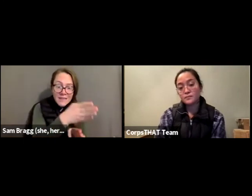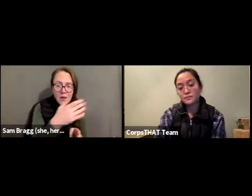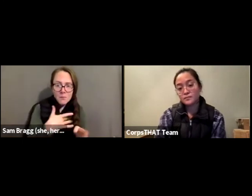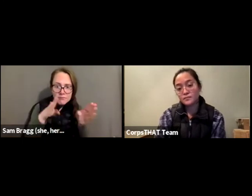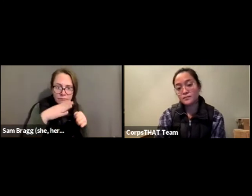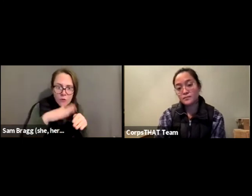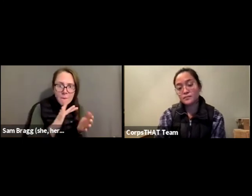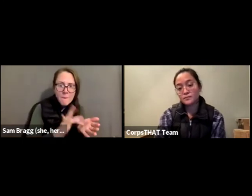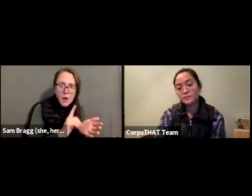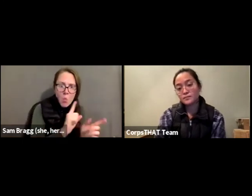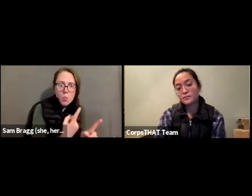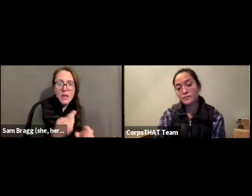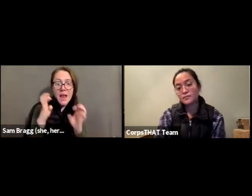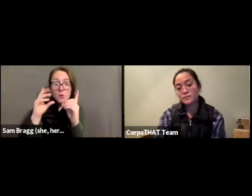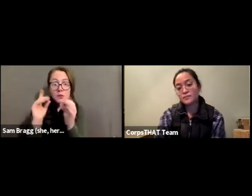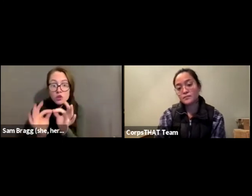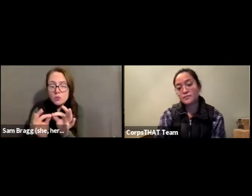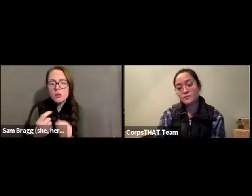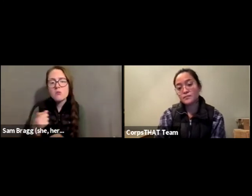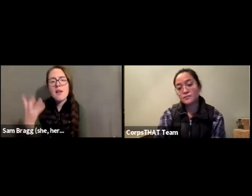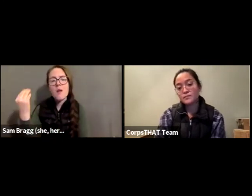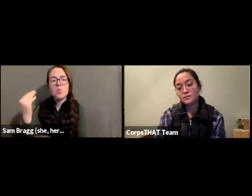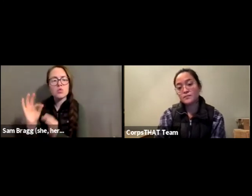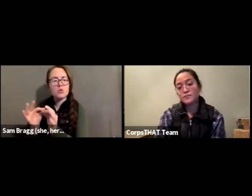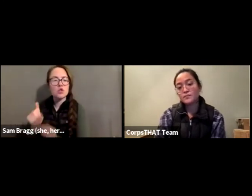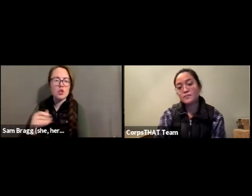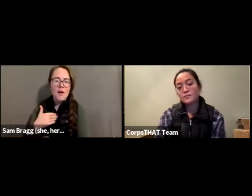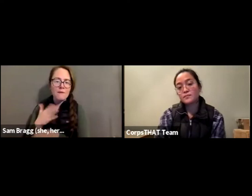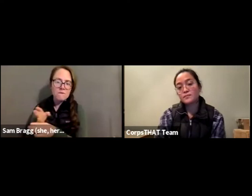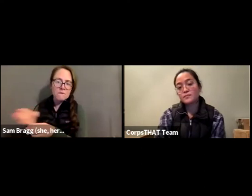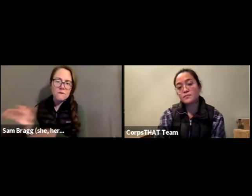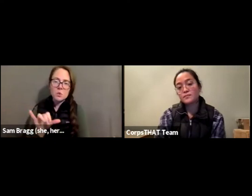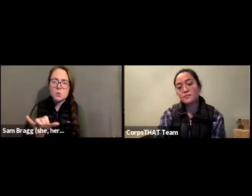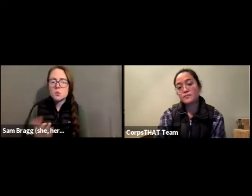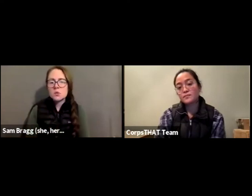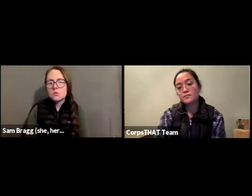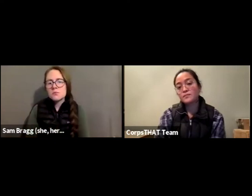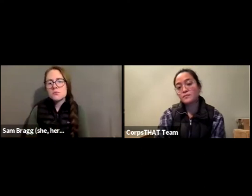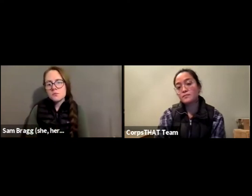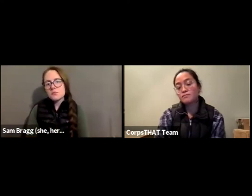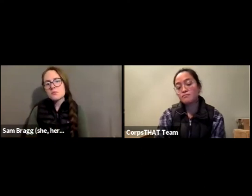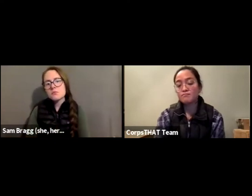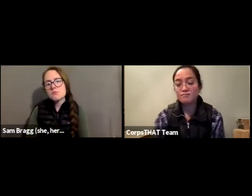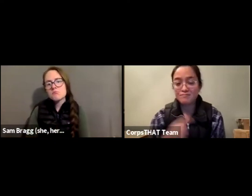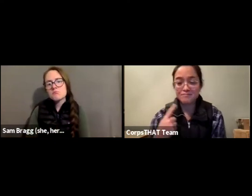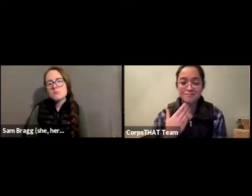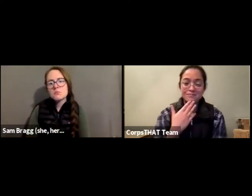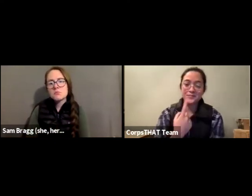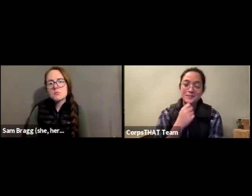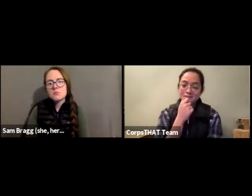um we have you know a focus for medical field for a focus for you know the legal field and outdoor interpreting should have one too for sure